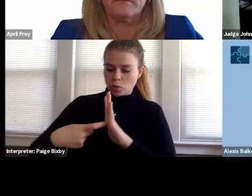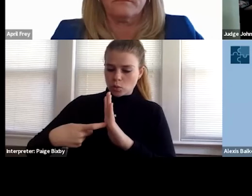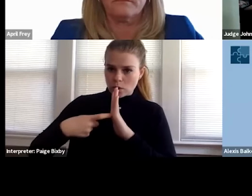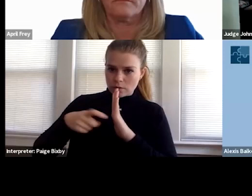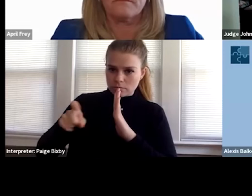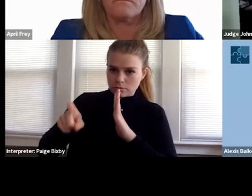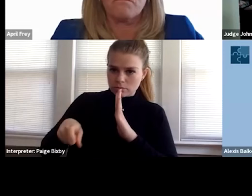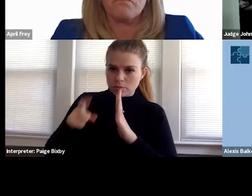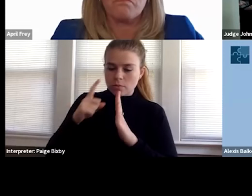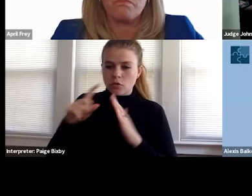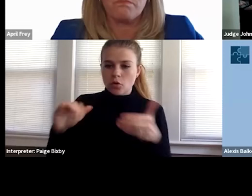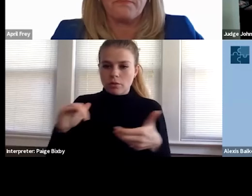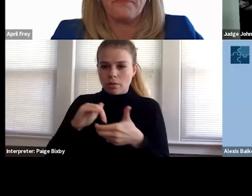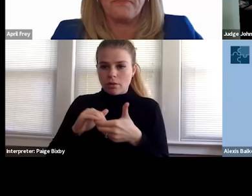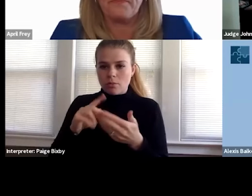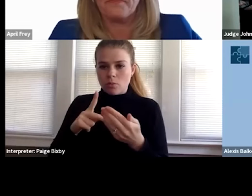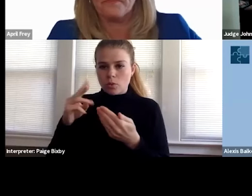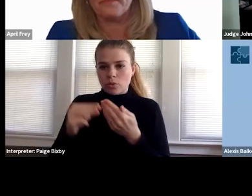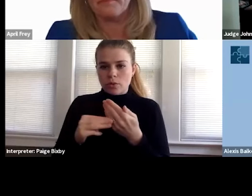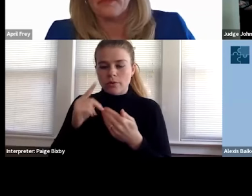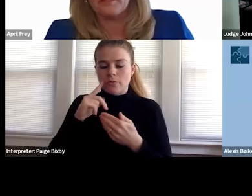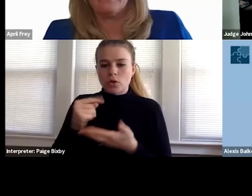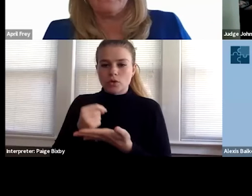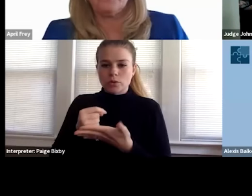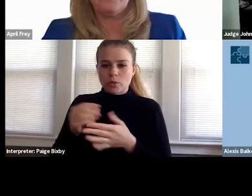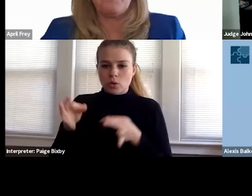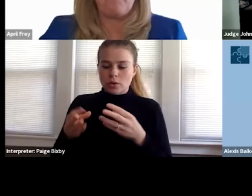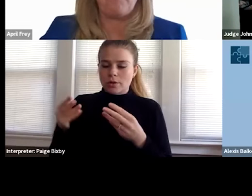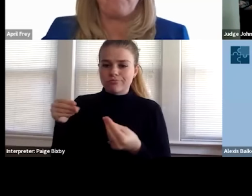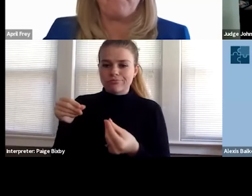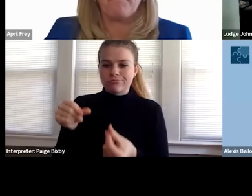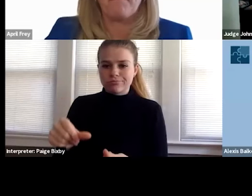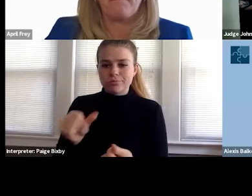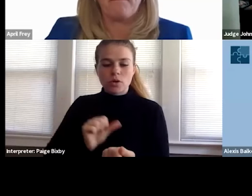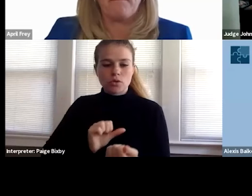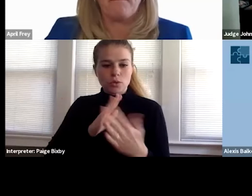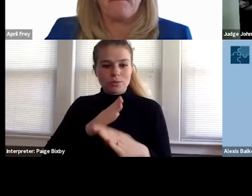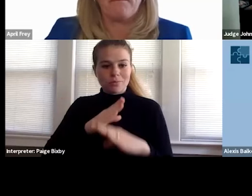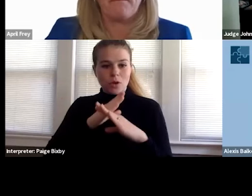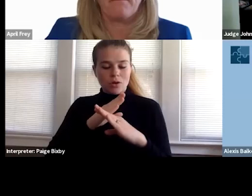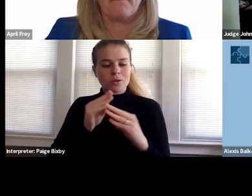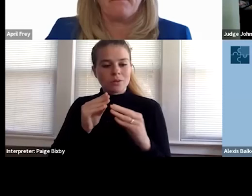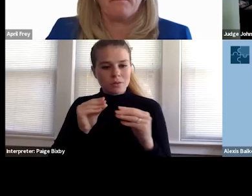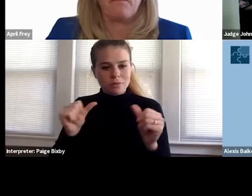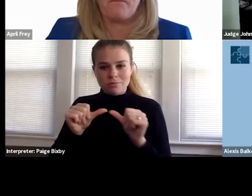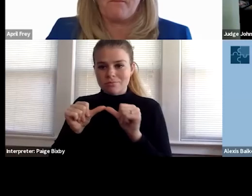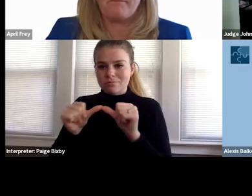like a family treatment court to run smoothly, address barriers and sustain over time. For a family treatment court,